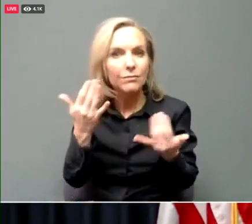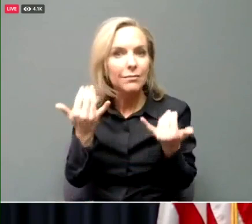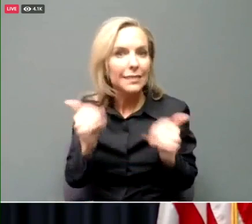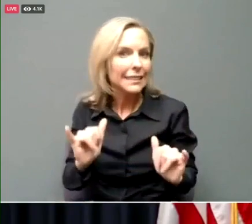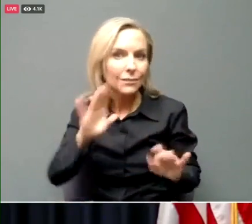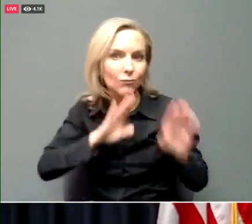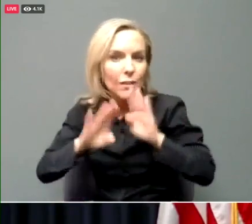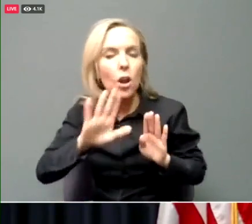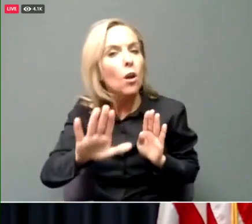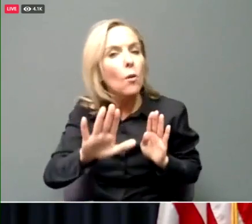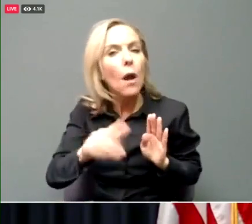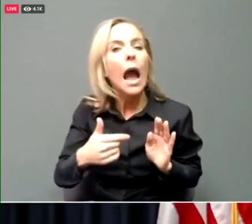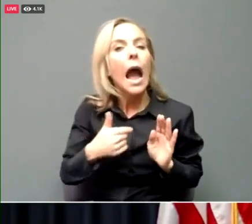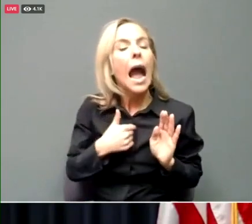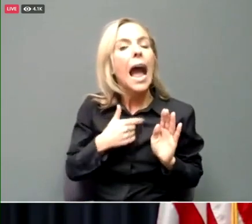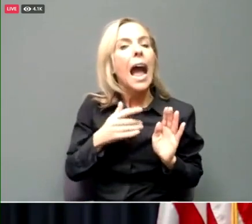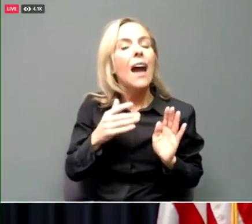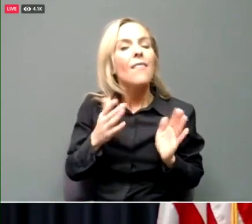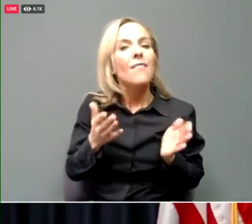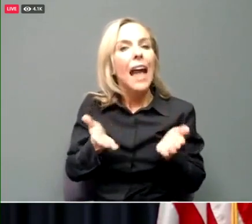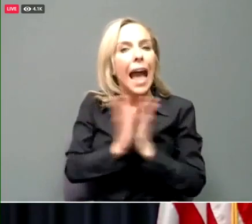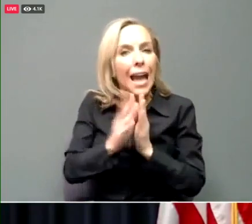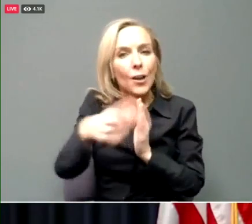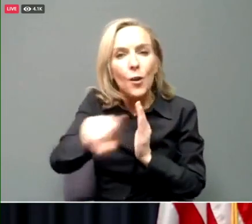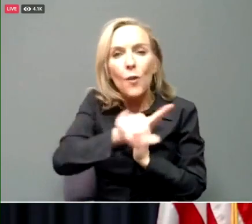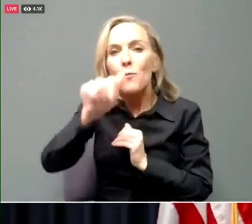I know I've asked for patients, the governor's asked for patients were